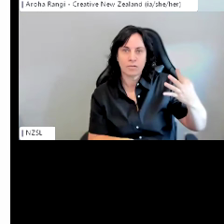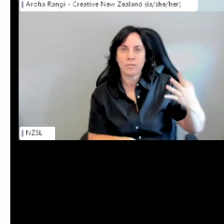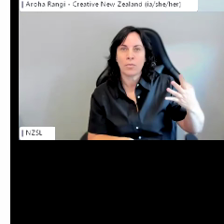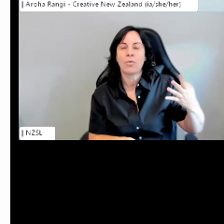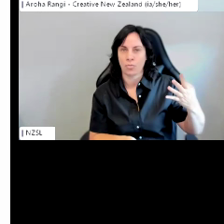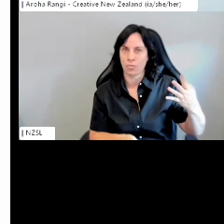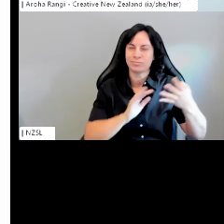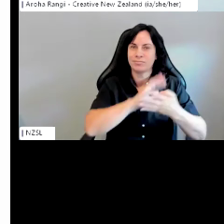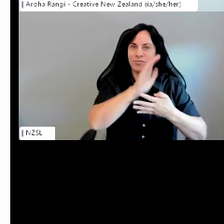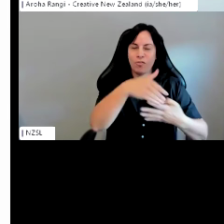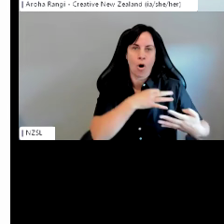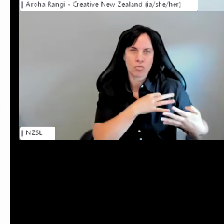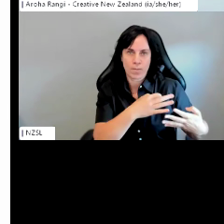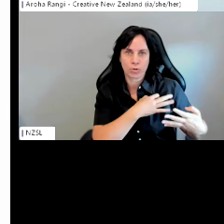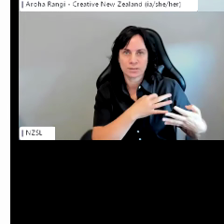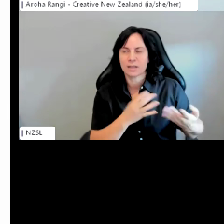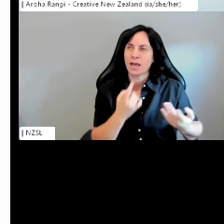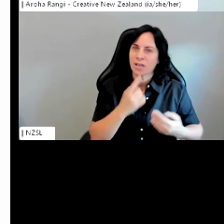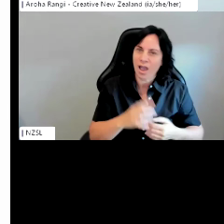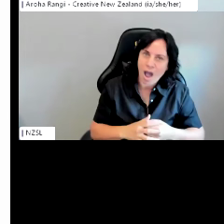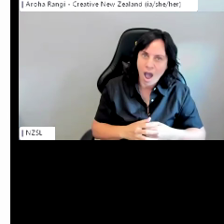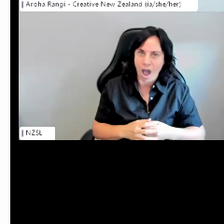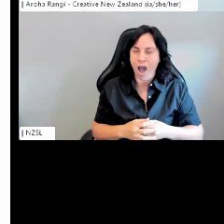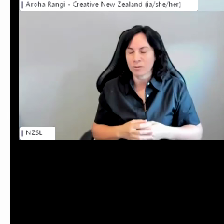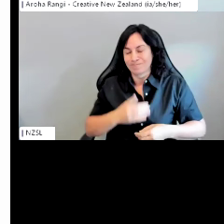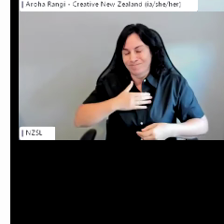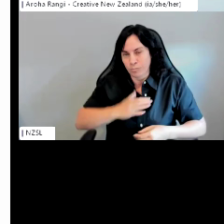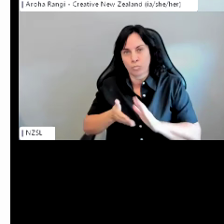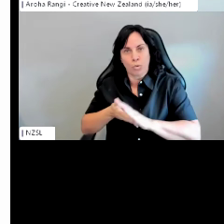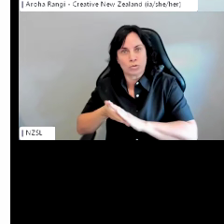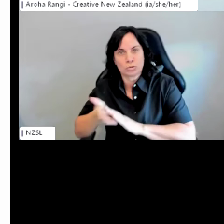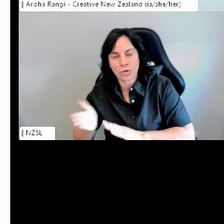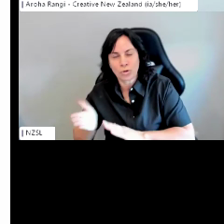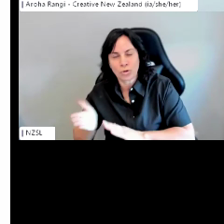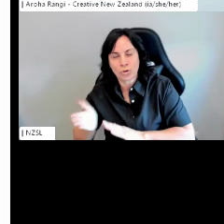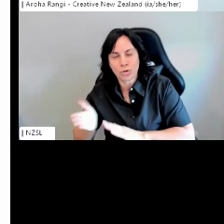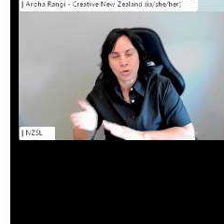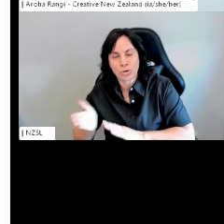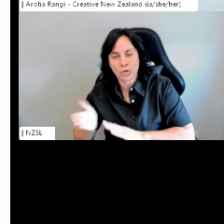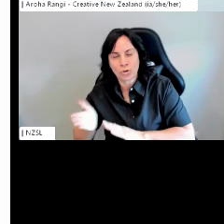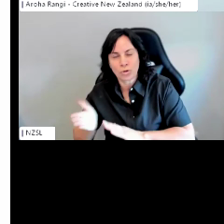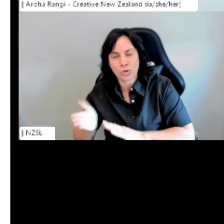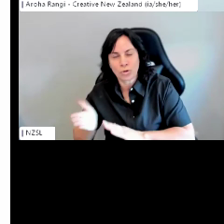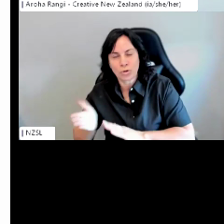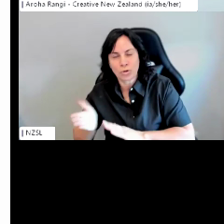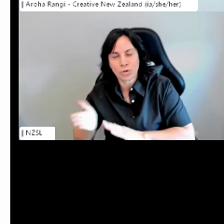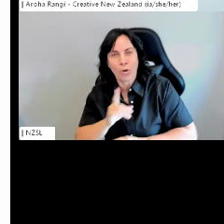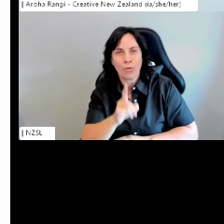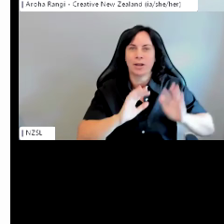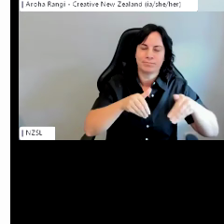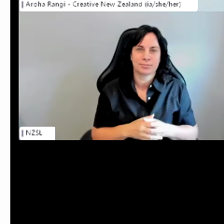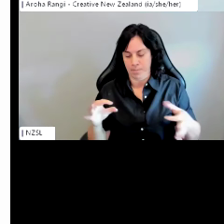telling us that they would have gone but didn't. And it's not just by the way ticket pricing. There